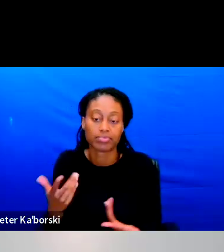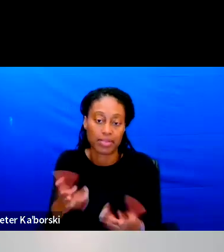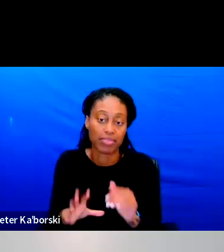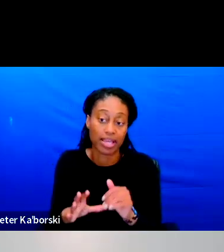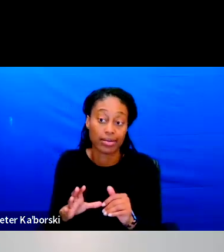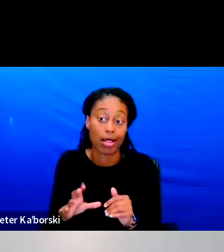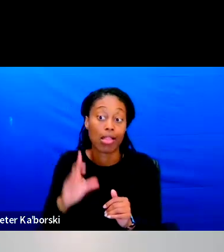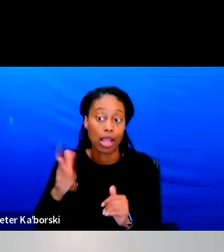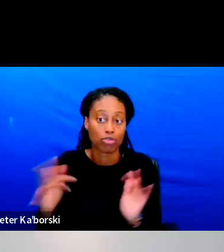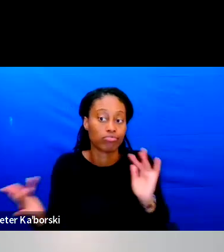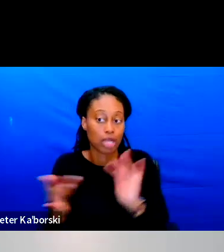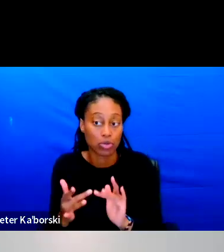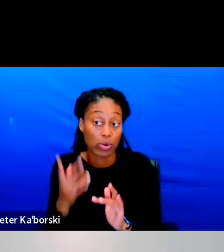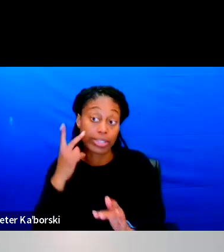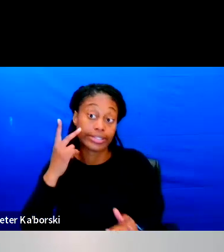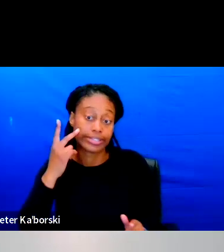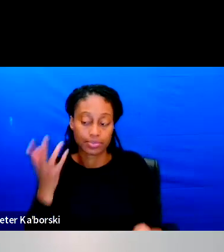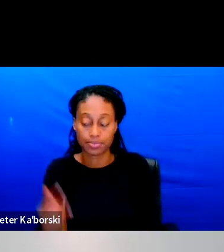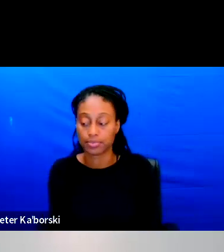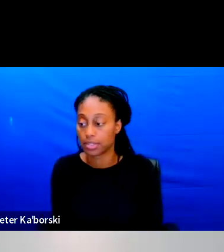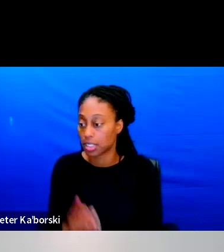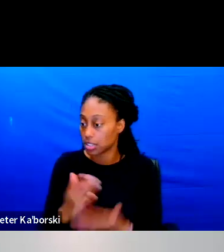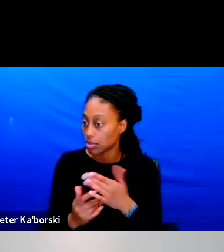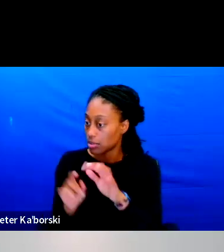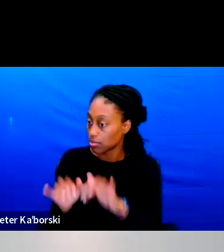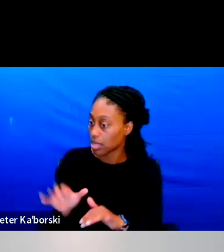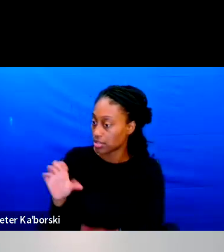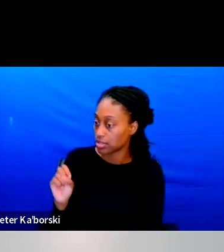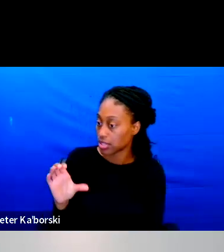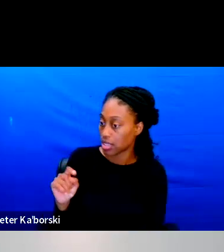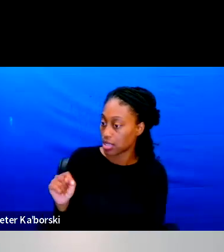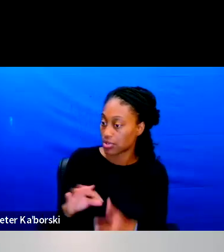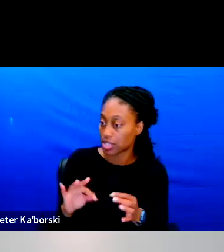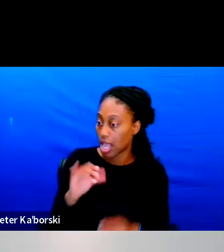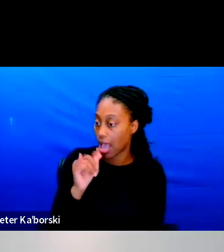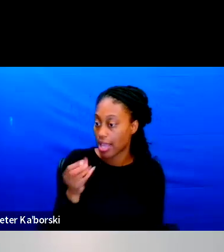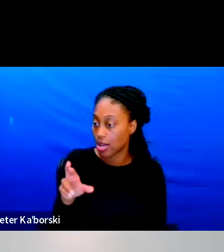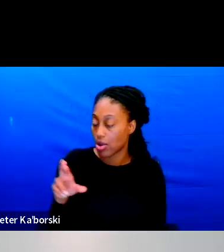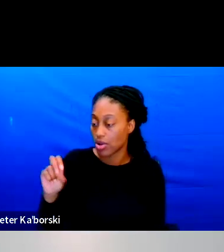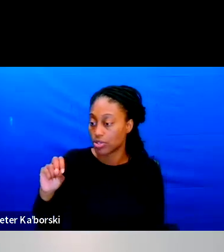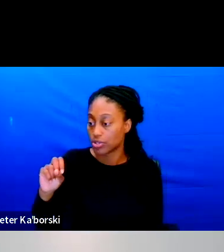Kyle Kleist: So I see folks someone put in the chat there, Scott, that they have an in our survey Kyle Kleist: they use for follow up.